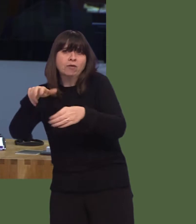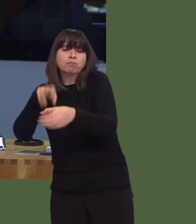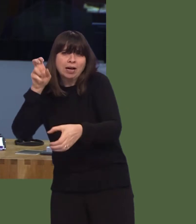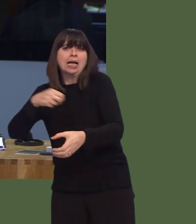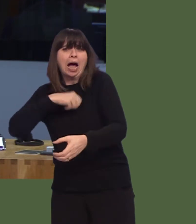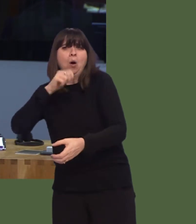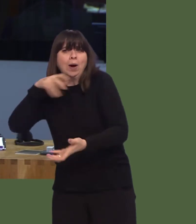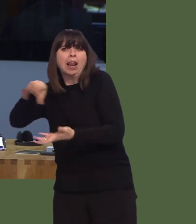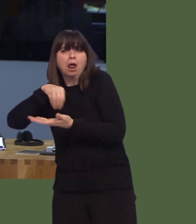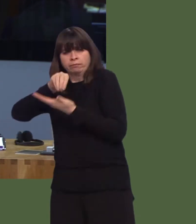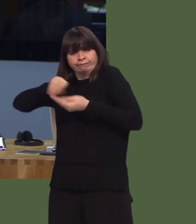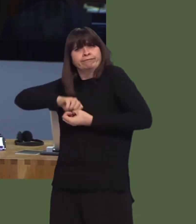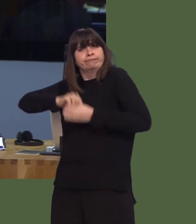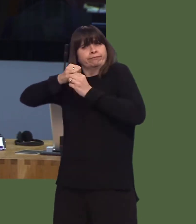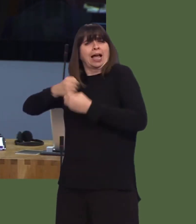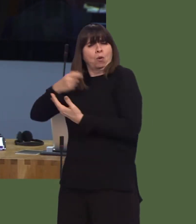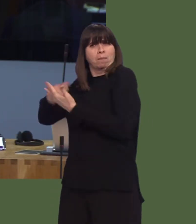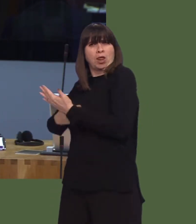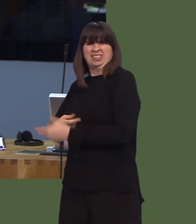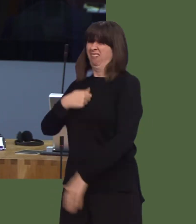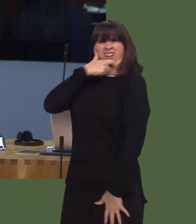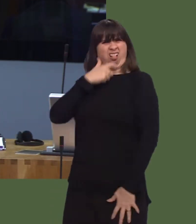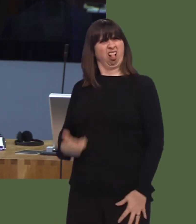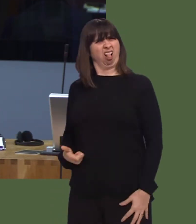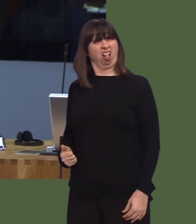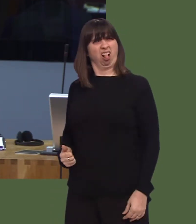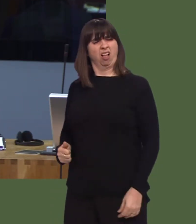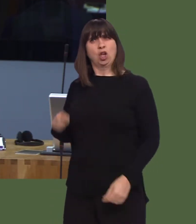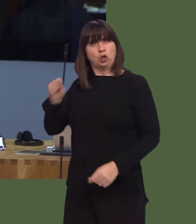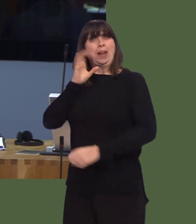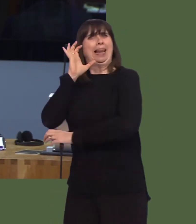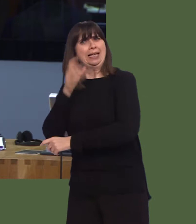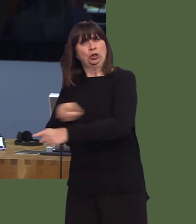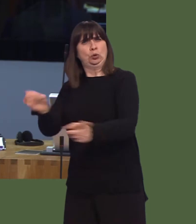I can't believe that this is true, even though I read it subsequently on the BBC website.